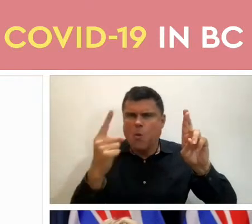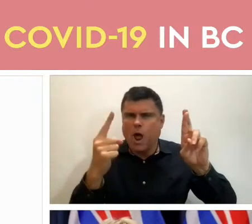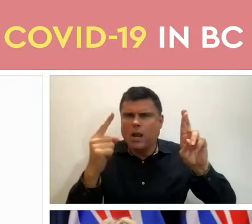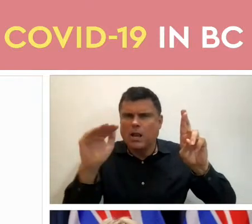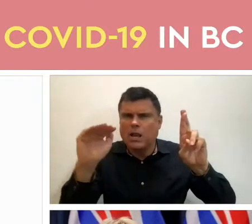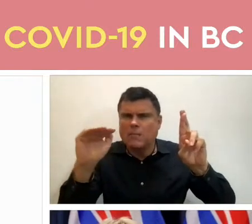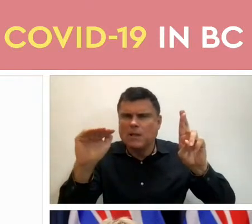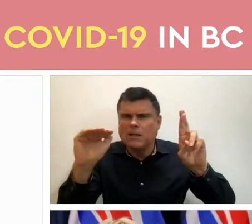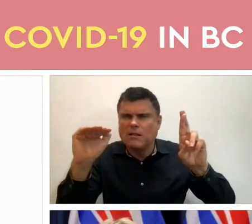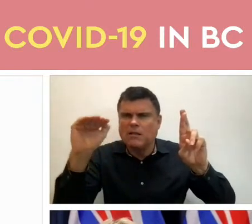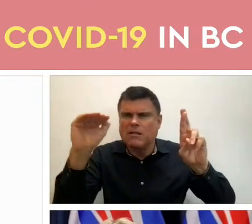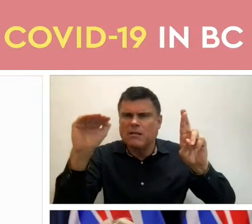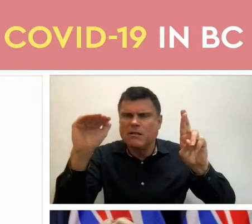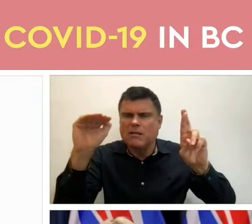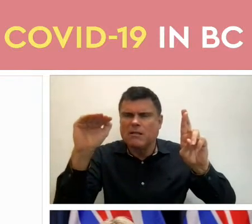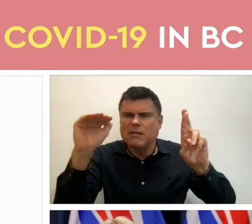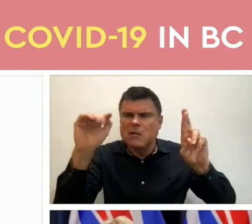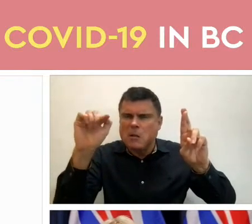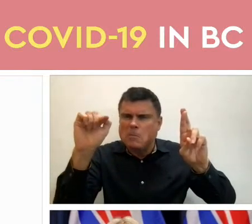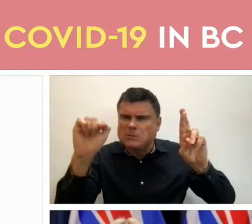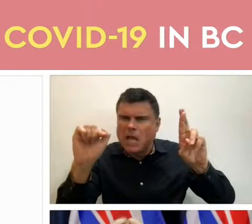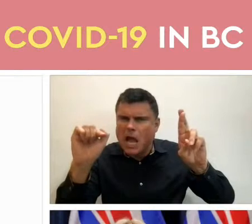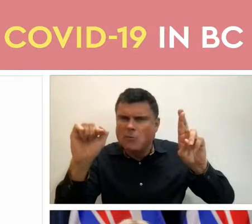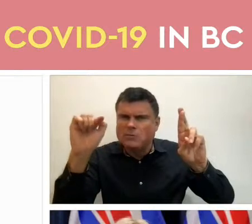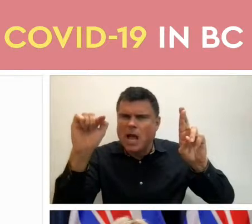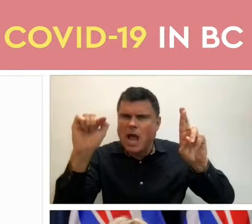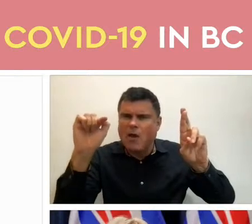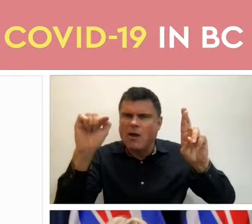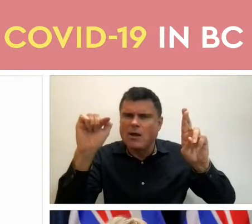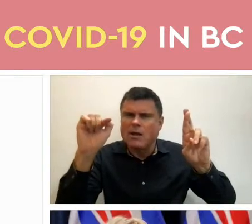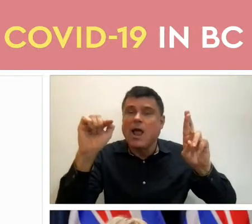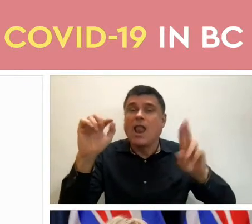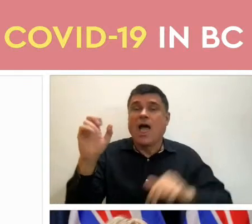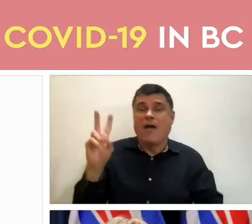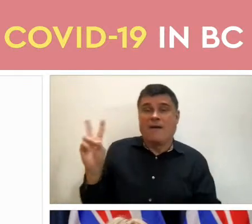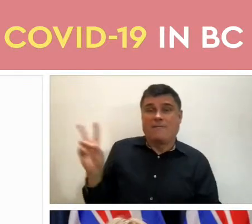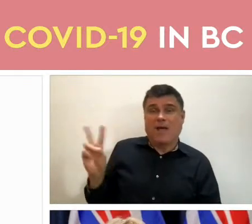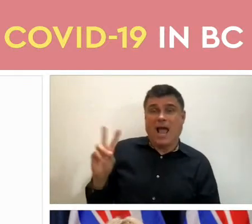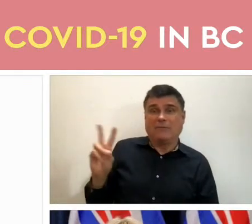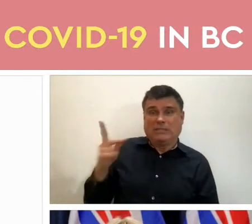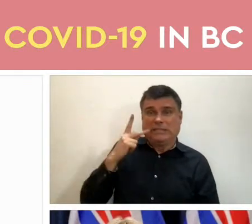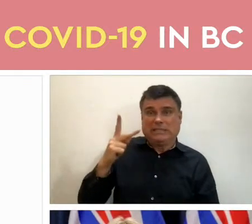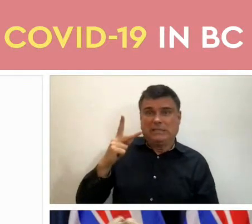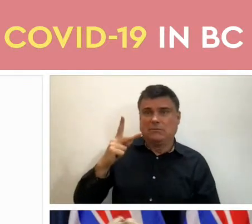difference is in Vancouver coastal health where now every